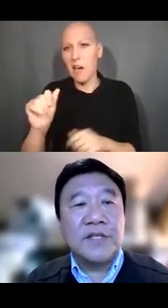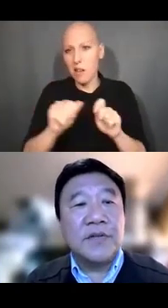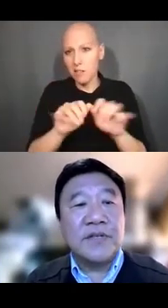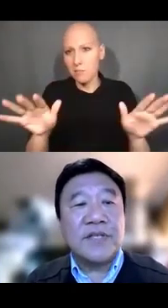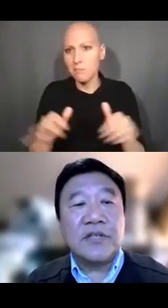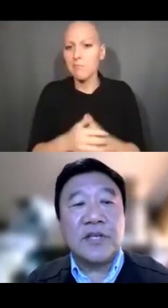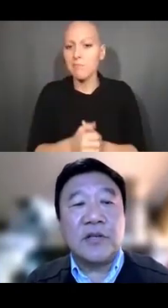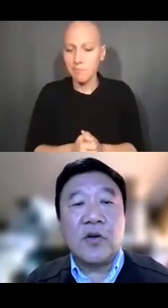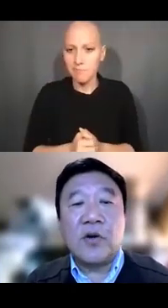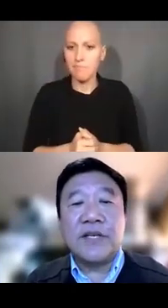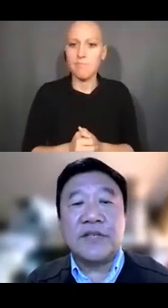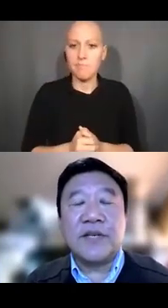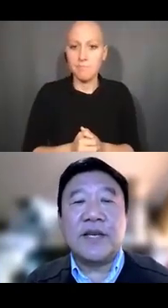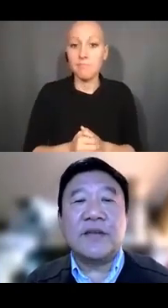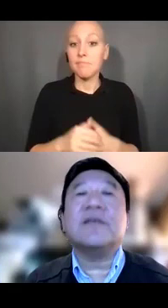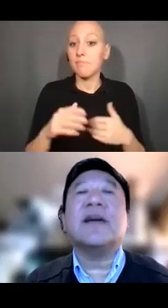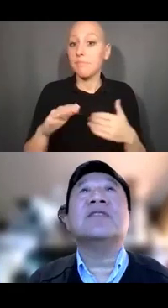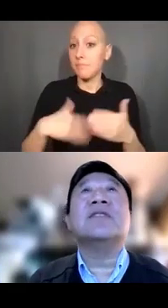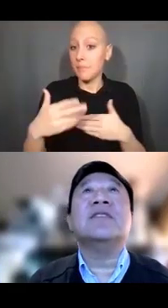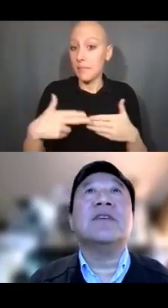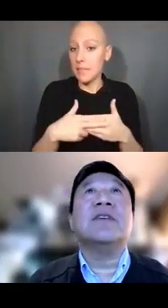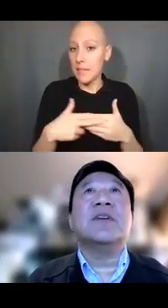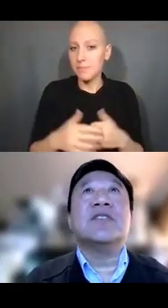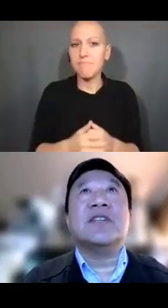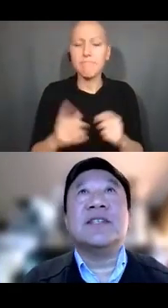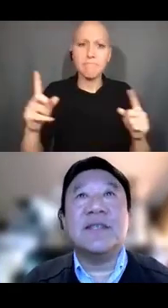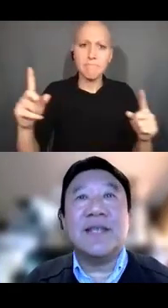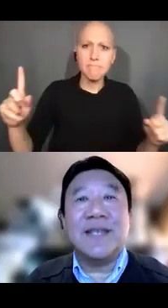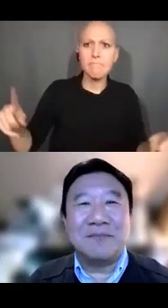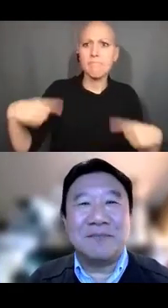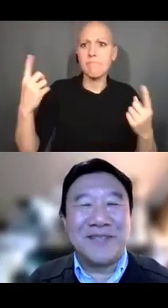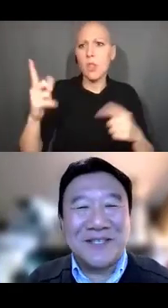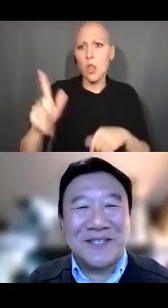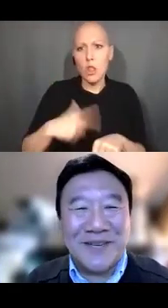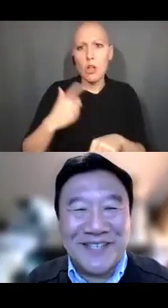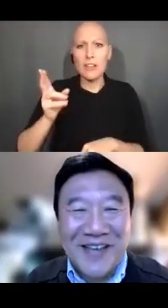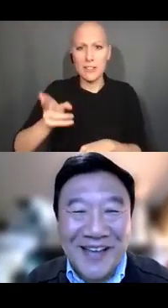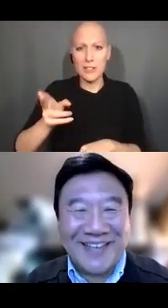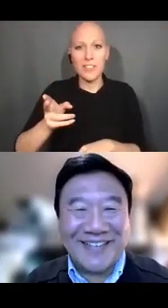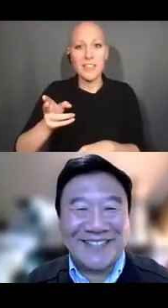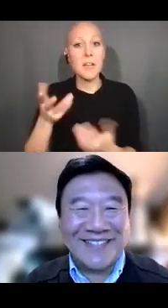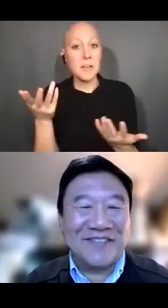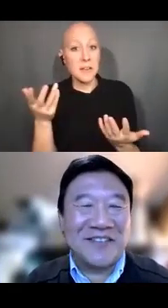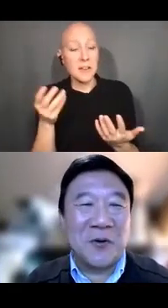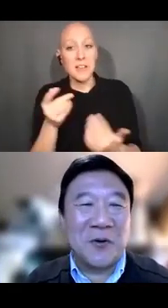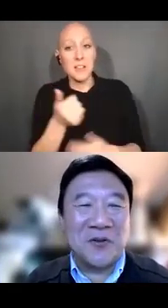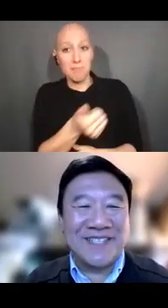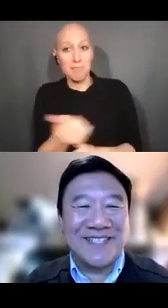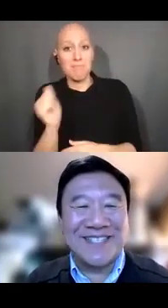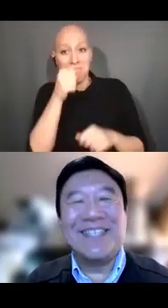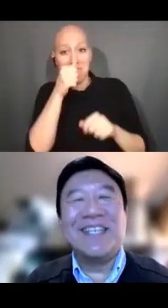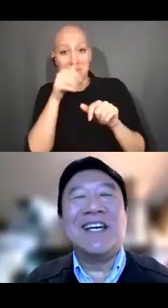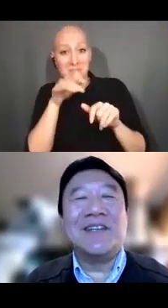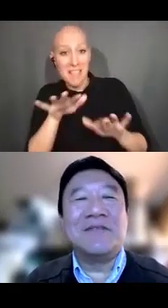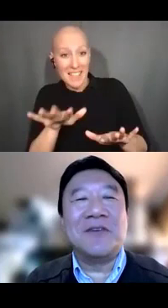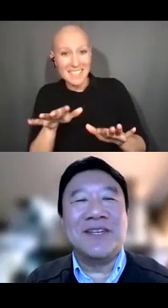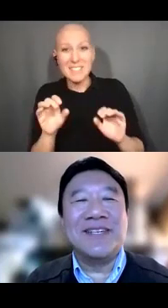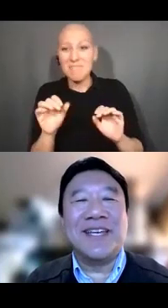So there's actually a long history, and you're actually very much blessed by not actually having the whole list of all of the data